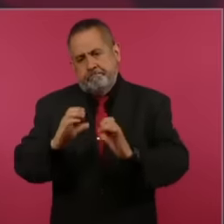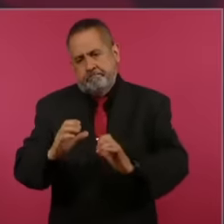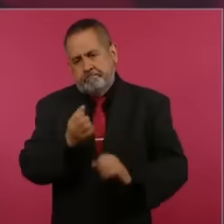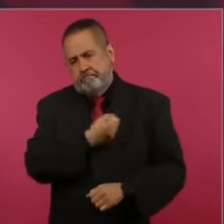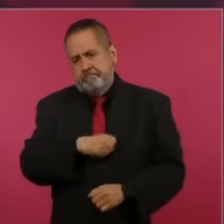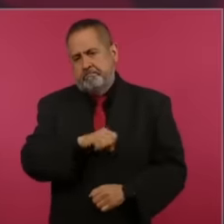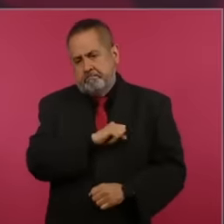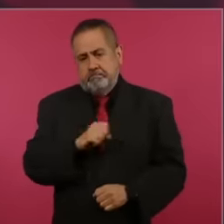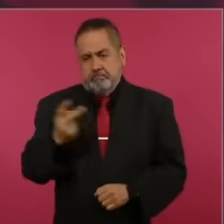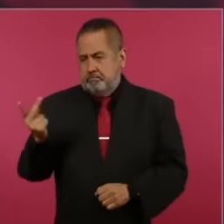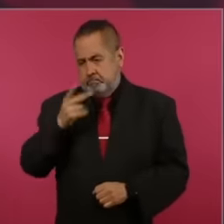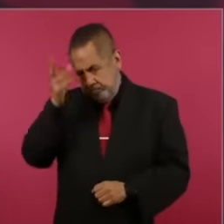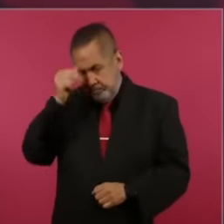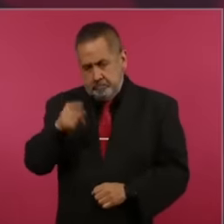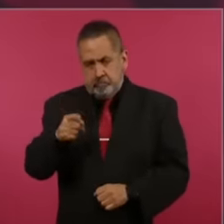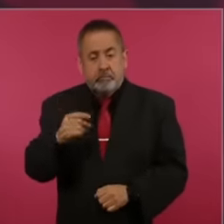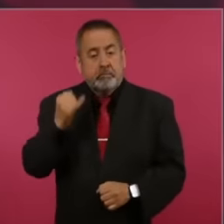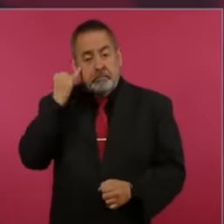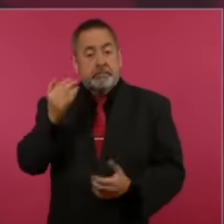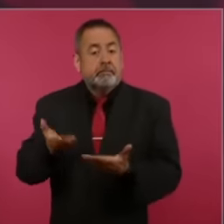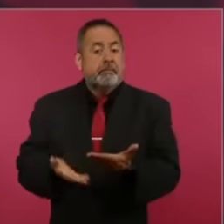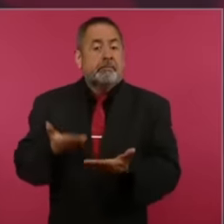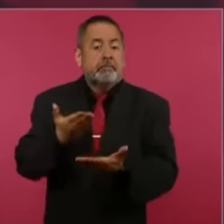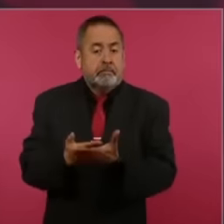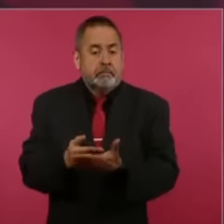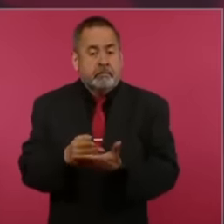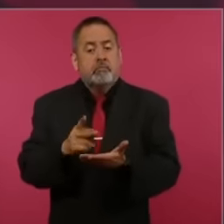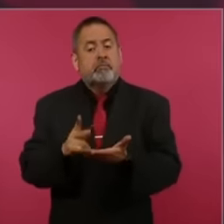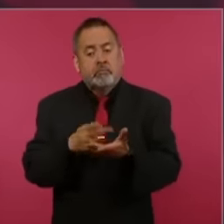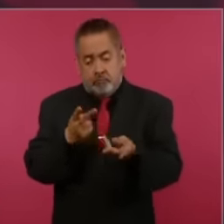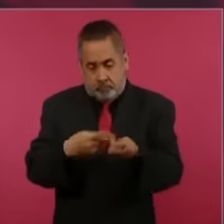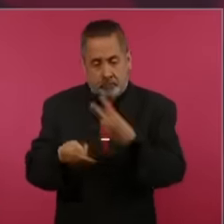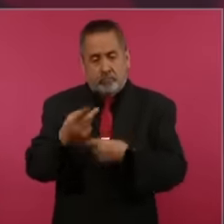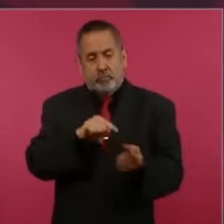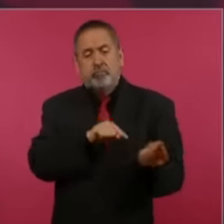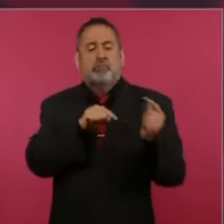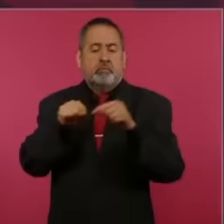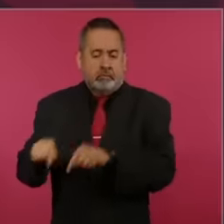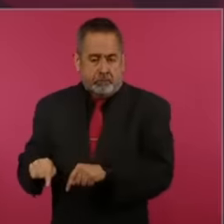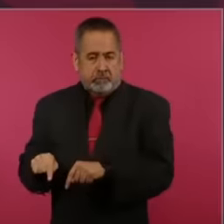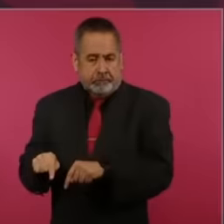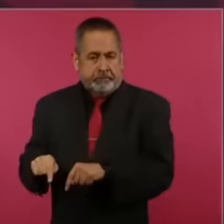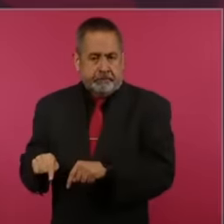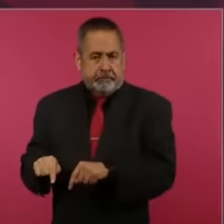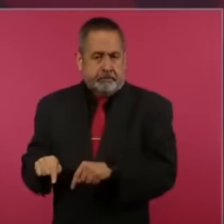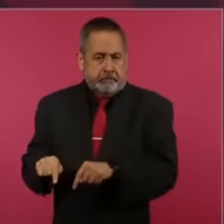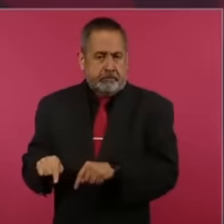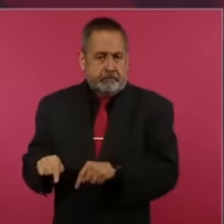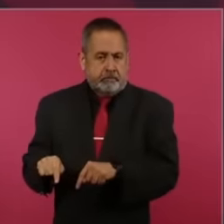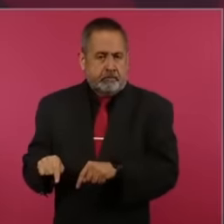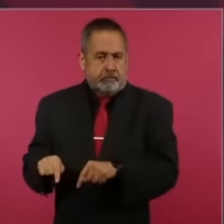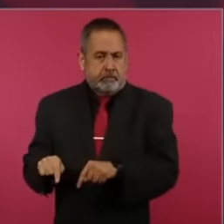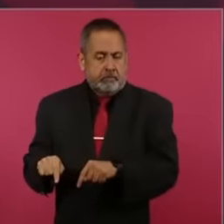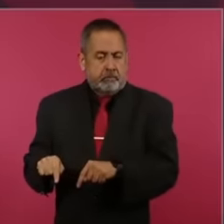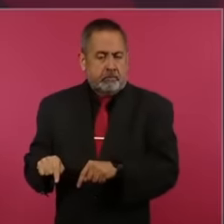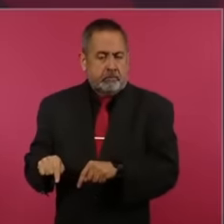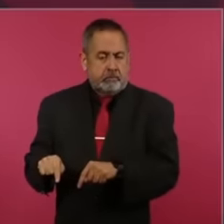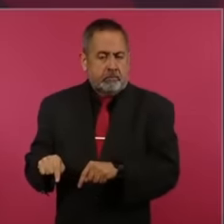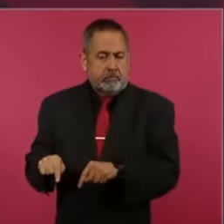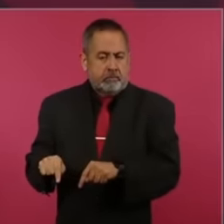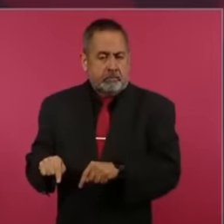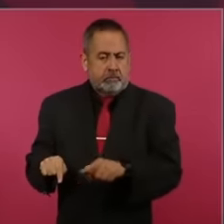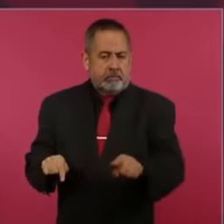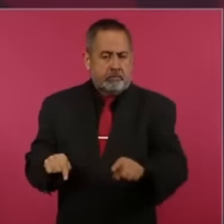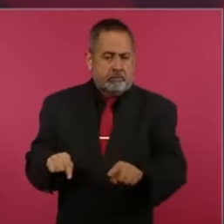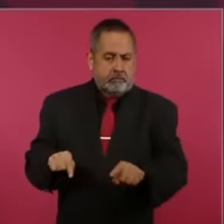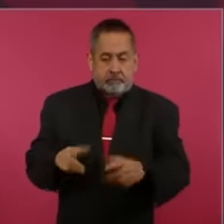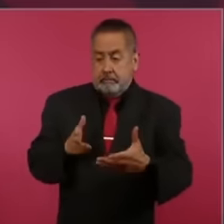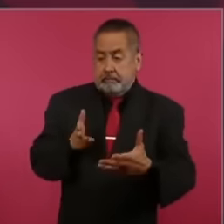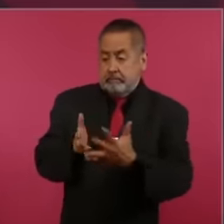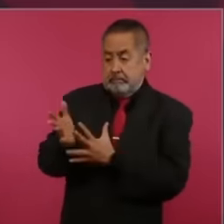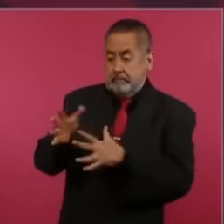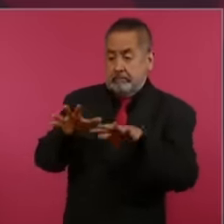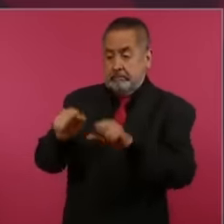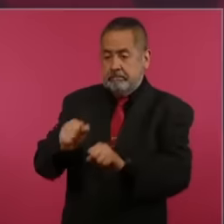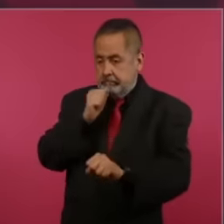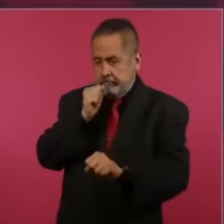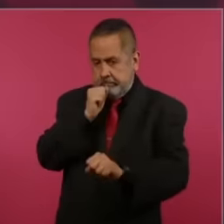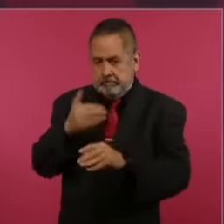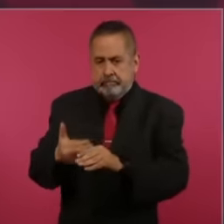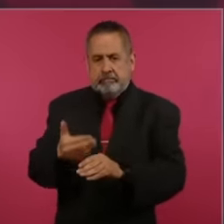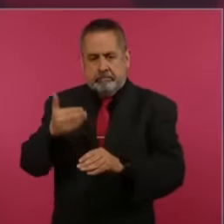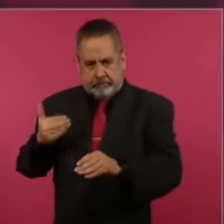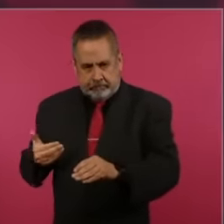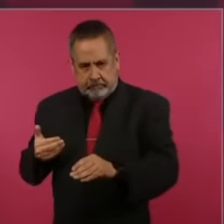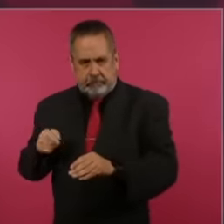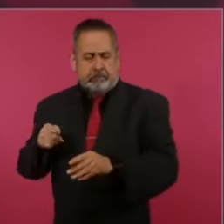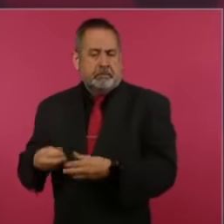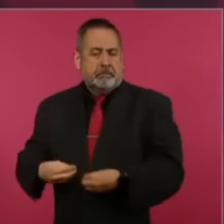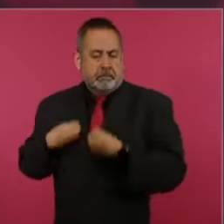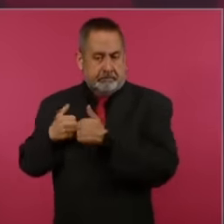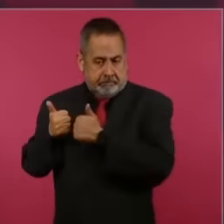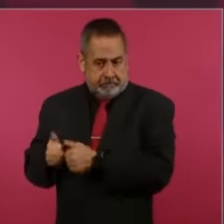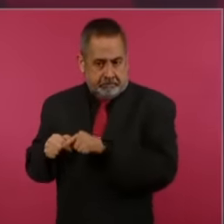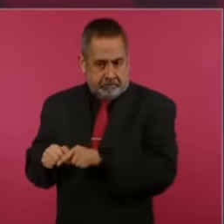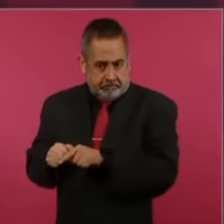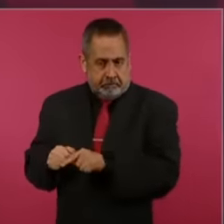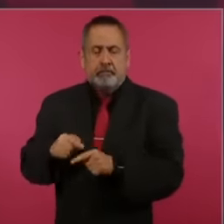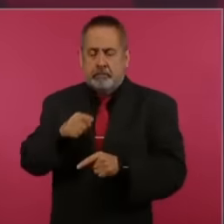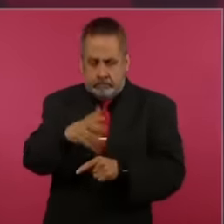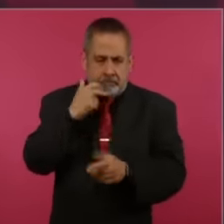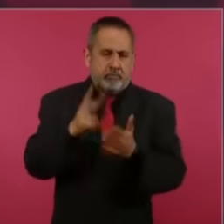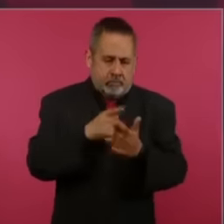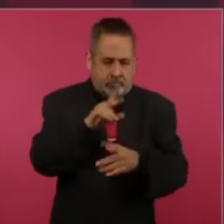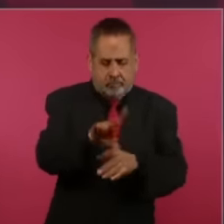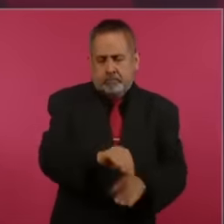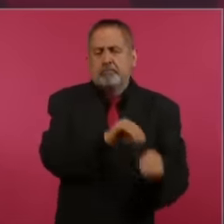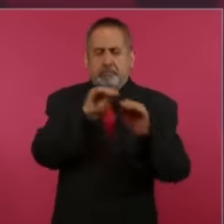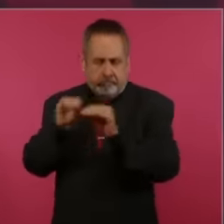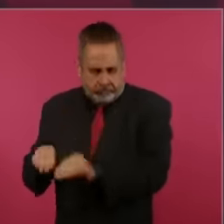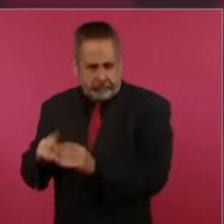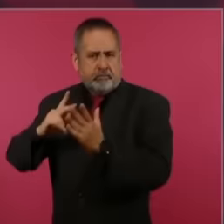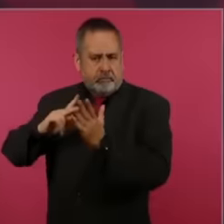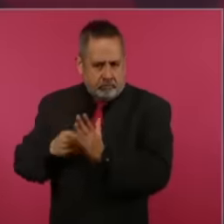and proposes the return to the State prior to the seizure of our embassy, that is to say that it is